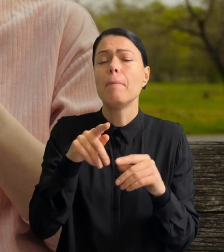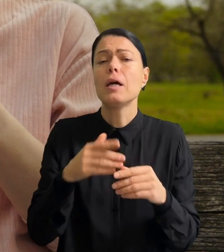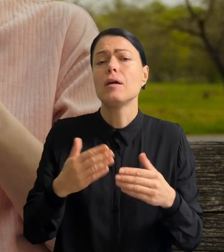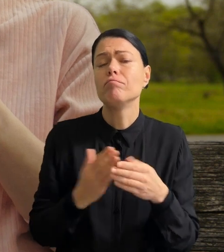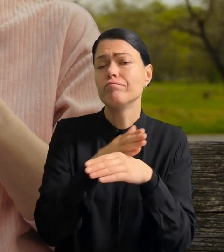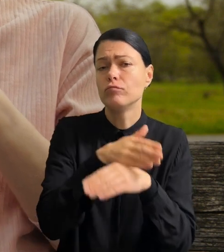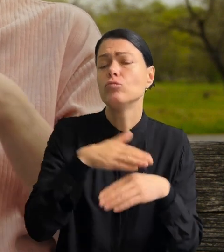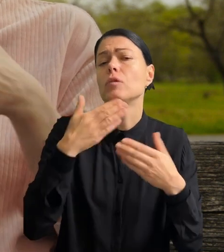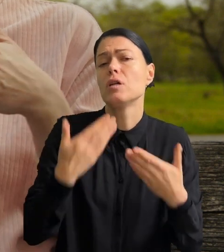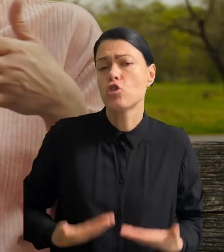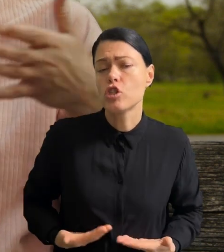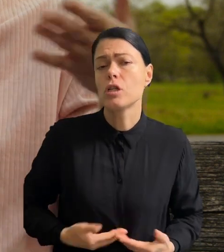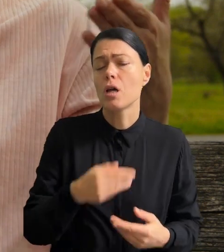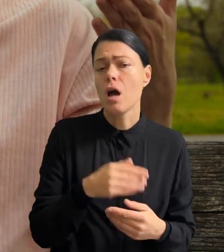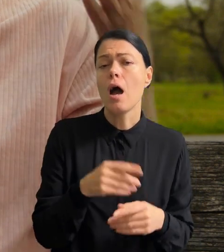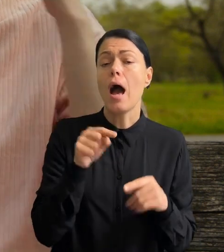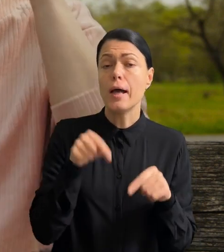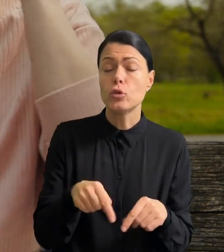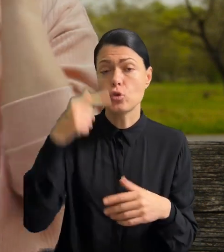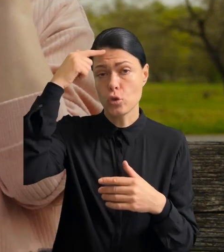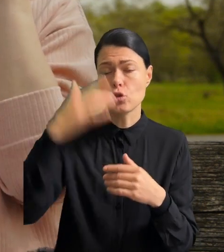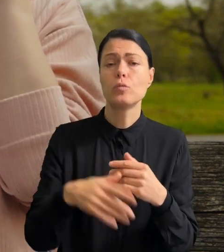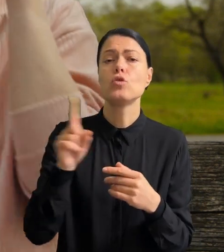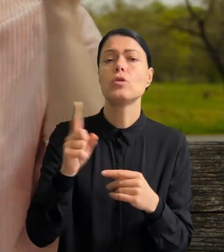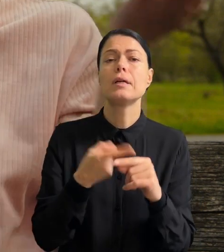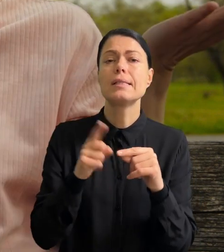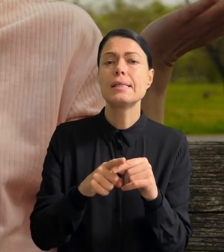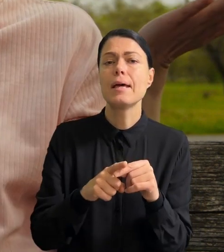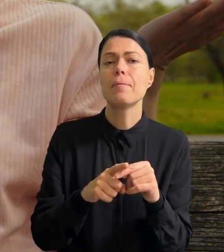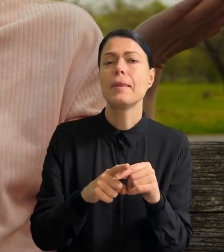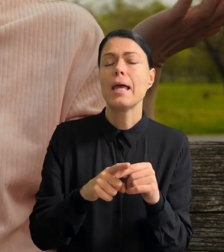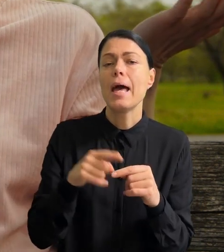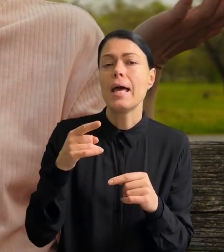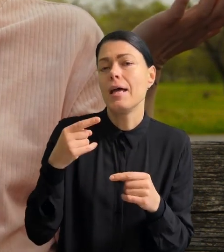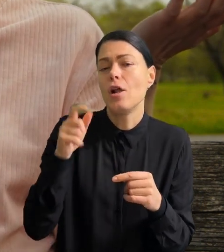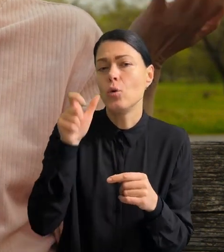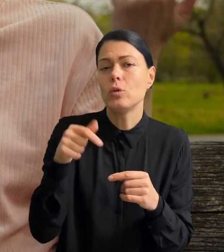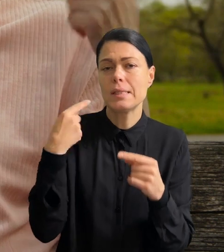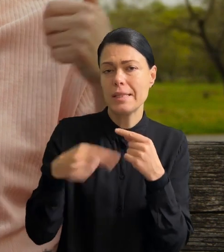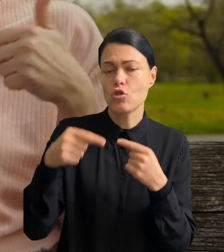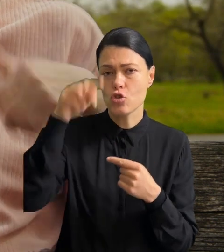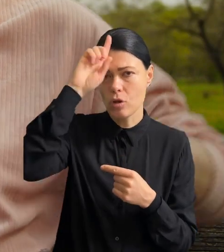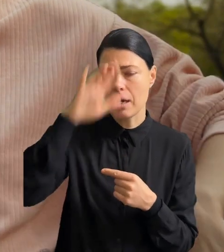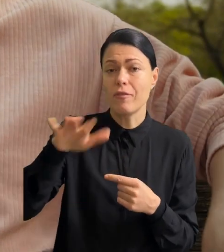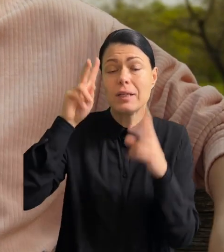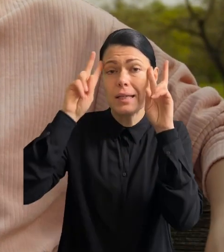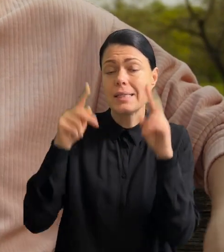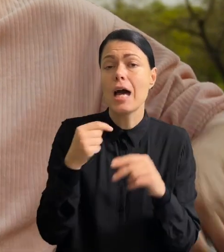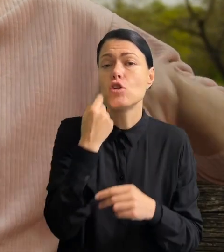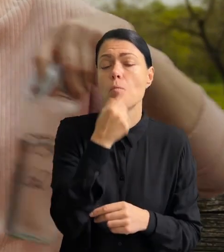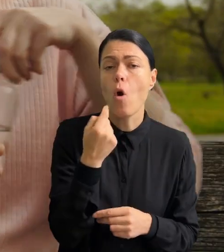But then you realize that these are strangers. They don’t know your language, they won’t be able to understand us.